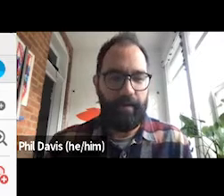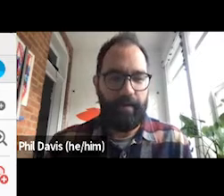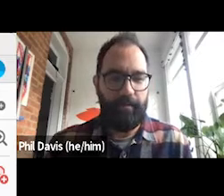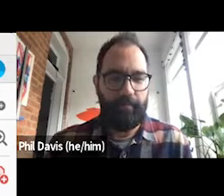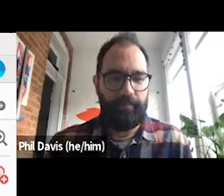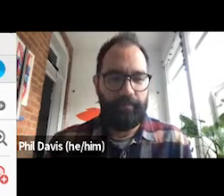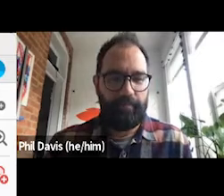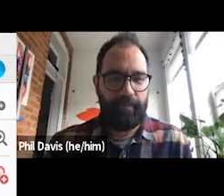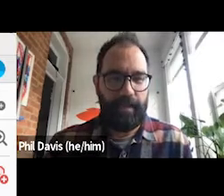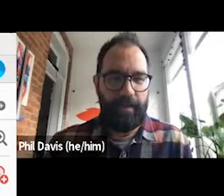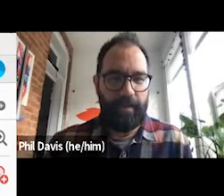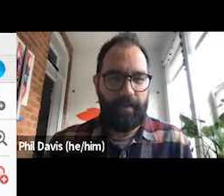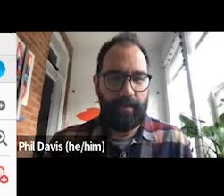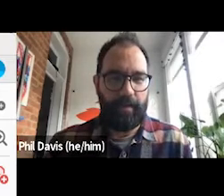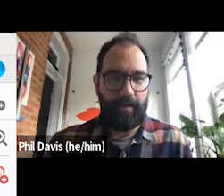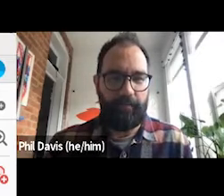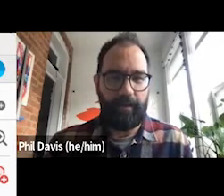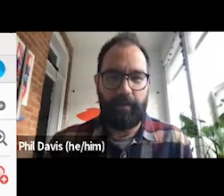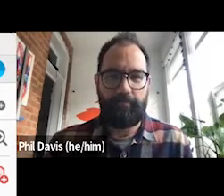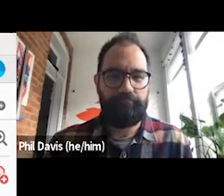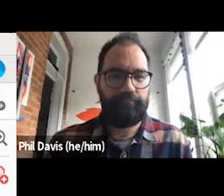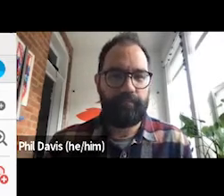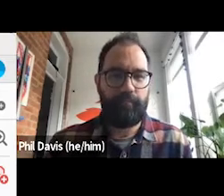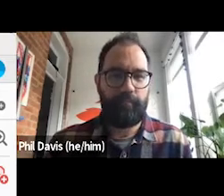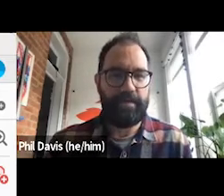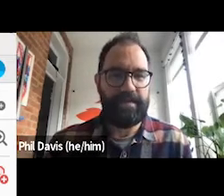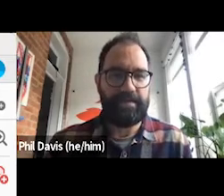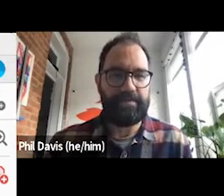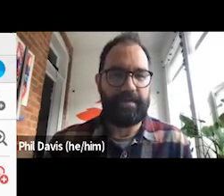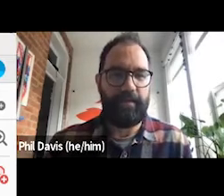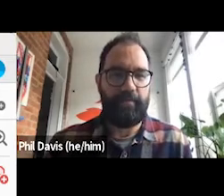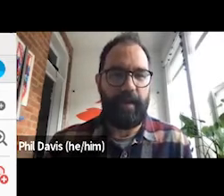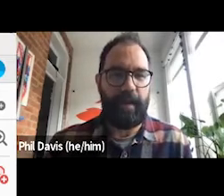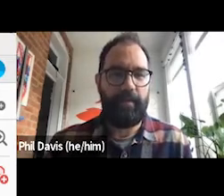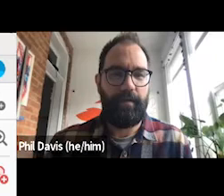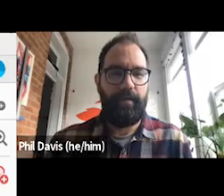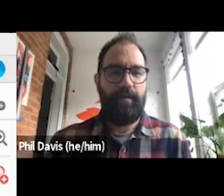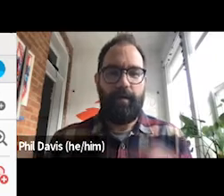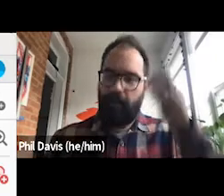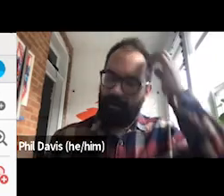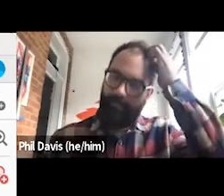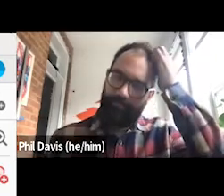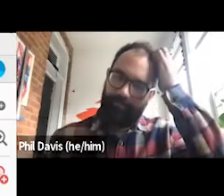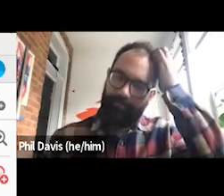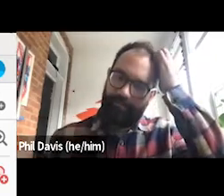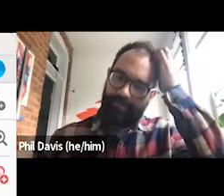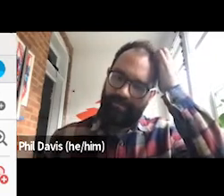And like reassess and scale it back.